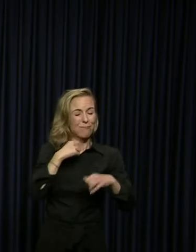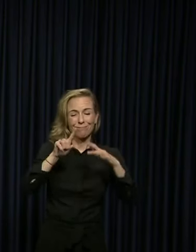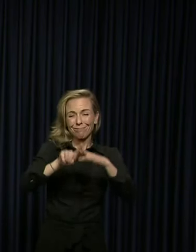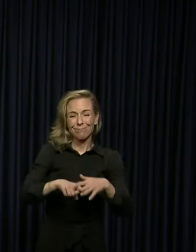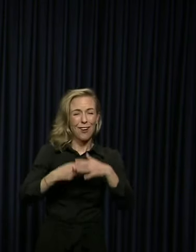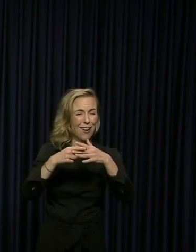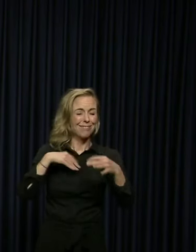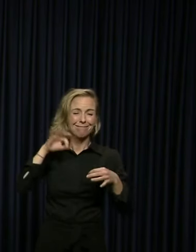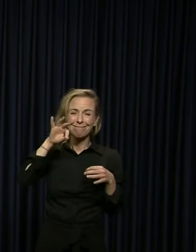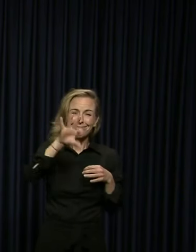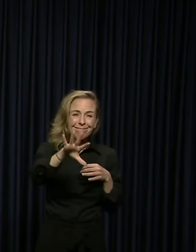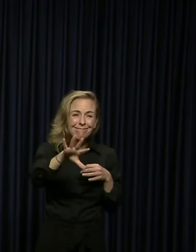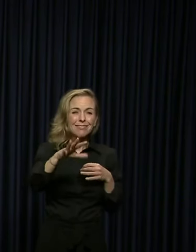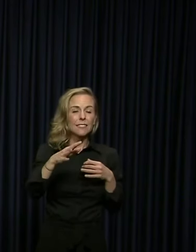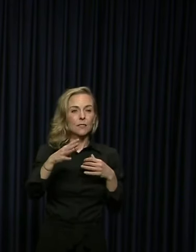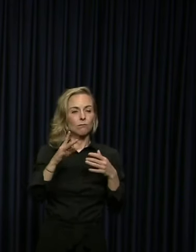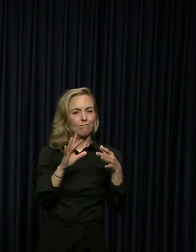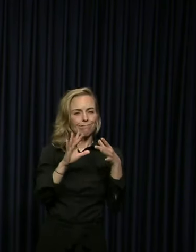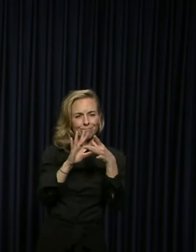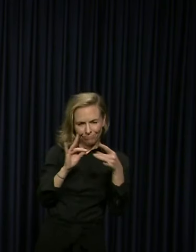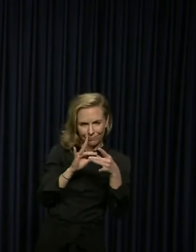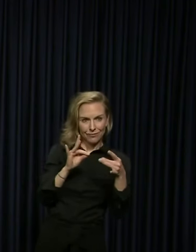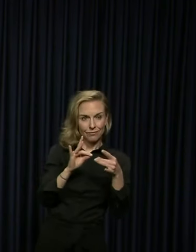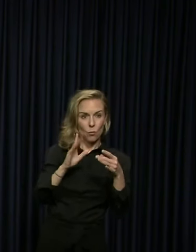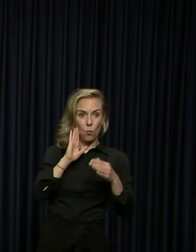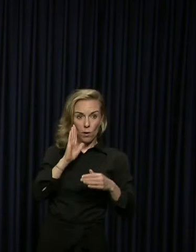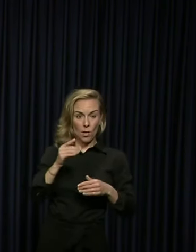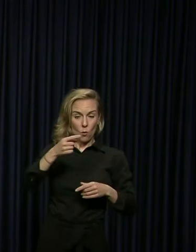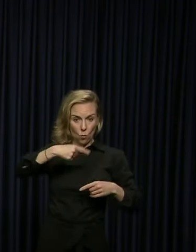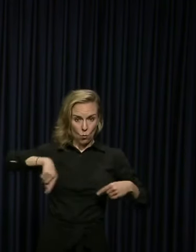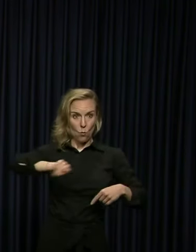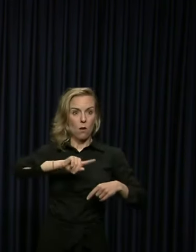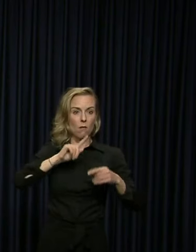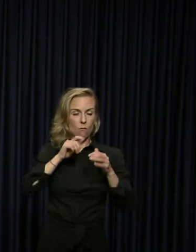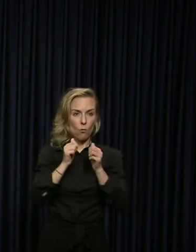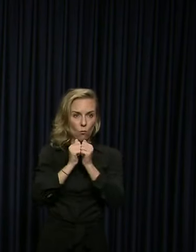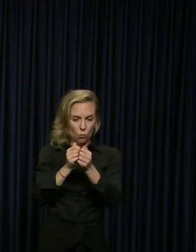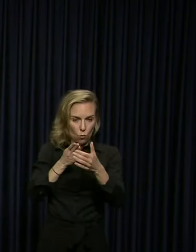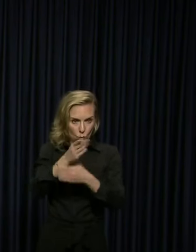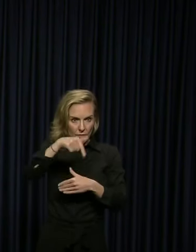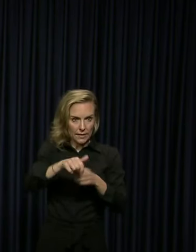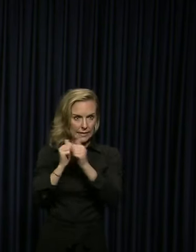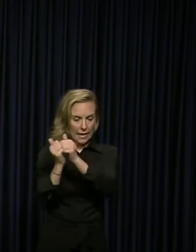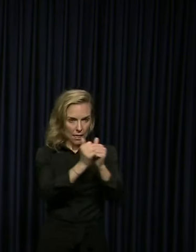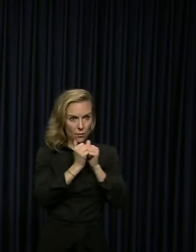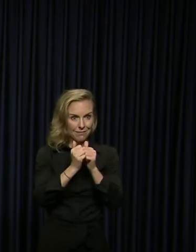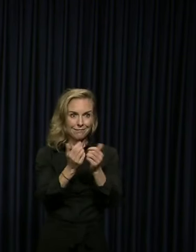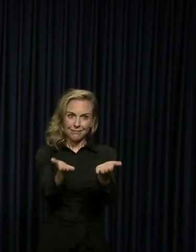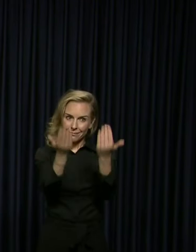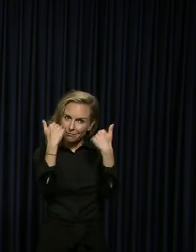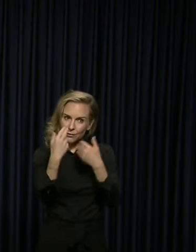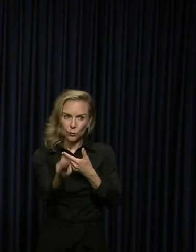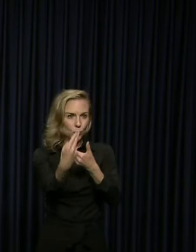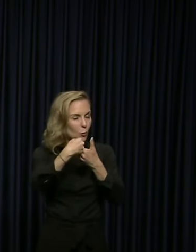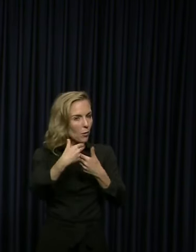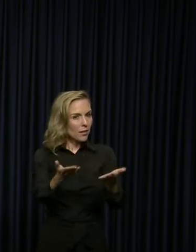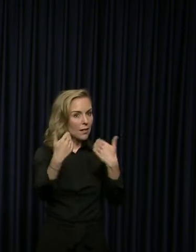WHEN THEY FACE THEM, THE TIME OR EVEN THE VICTORY WAS UNCERTAIN.